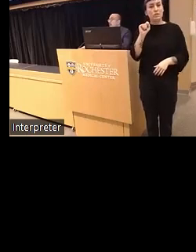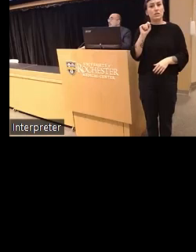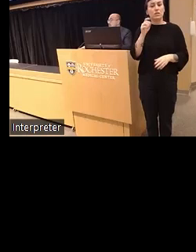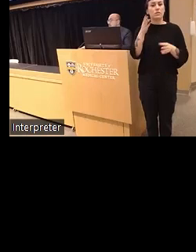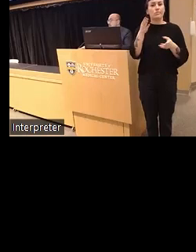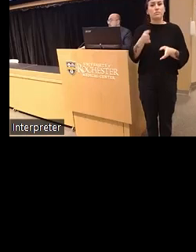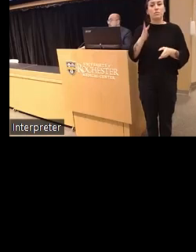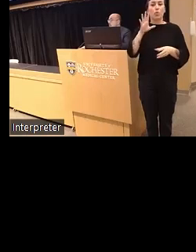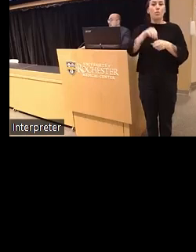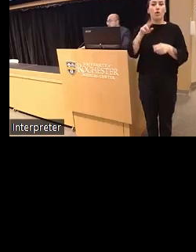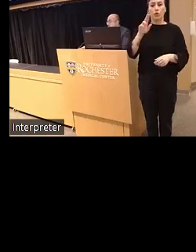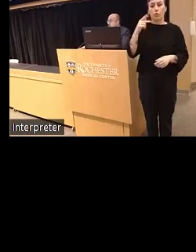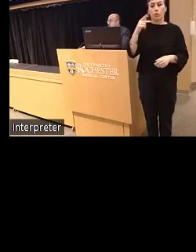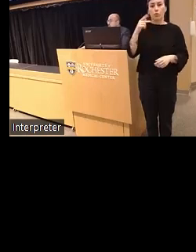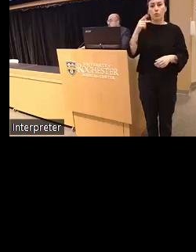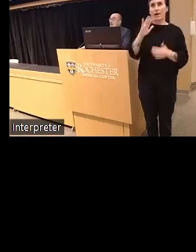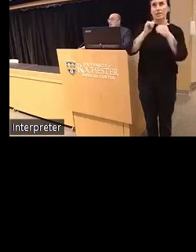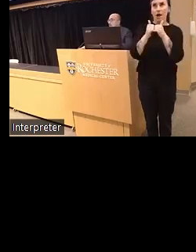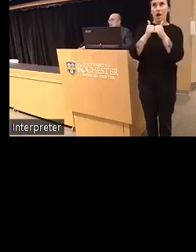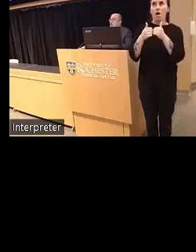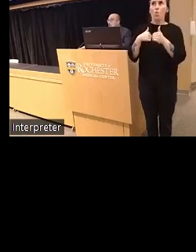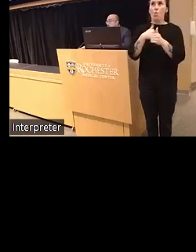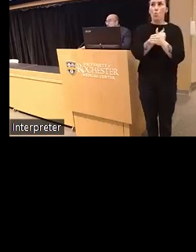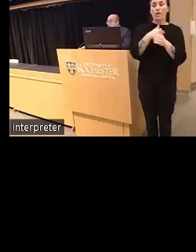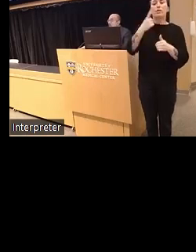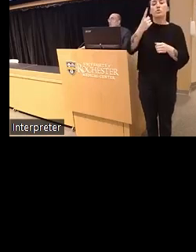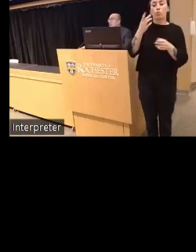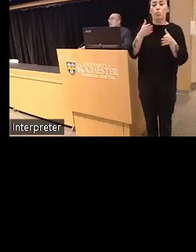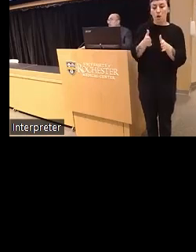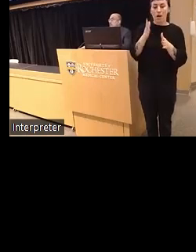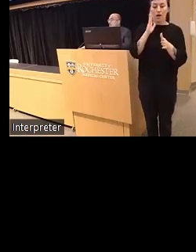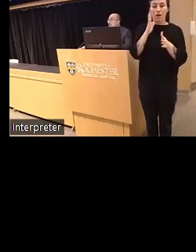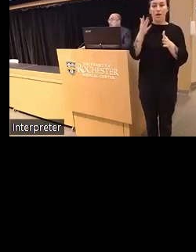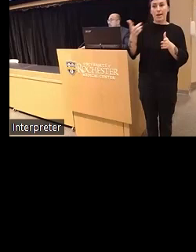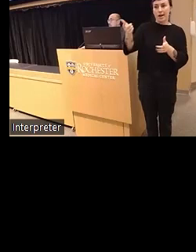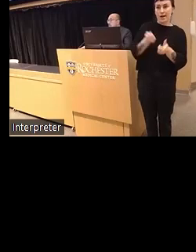UPMC so that's that's sort of how we that's one way of pulling in the physiatry into this